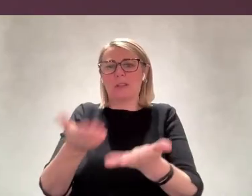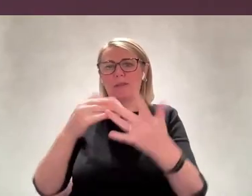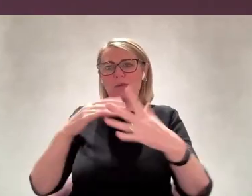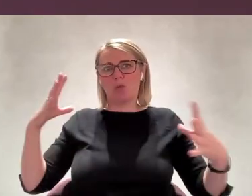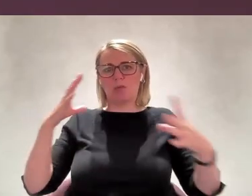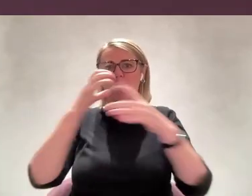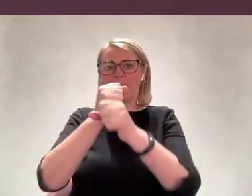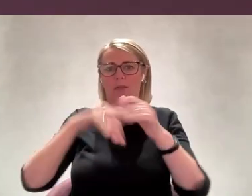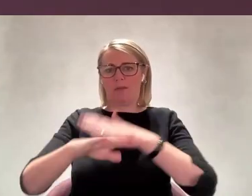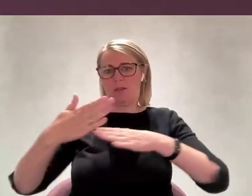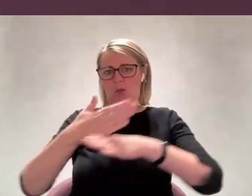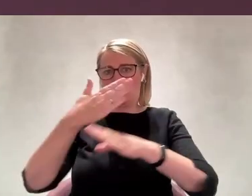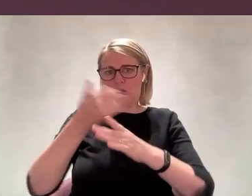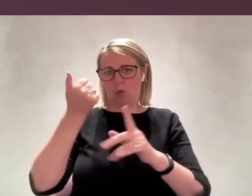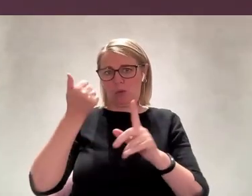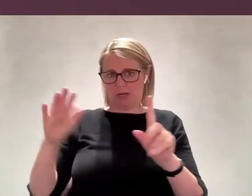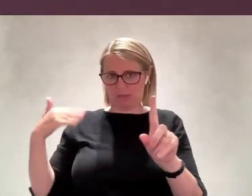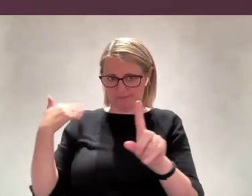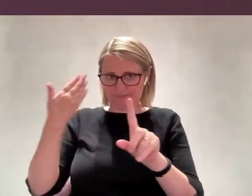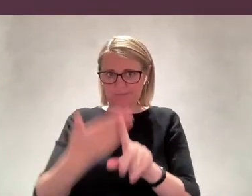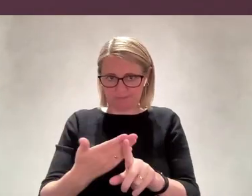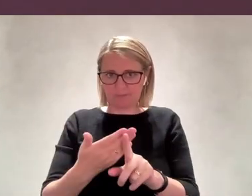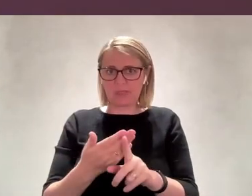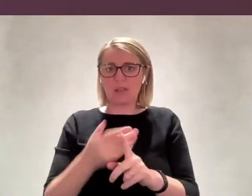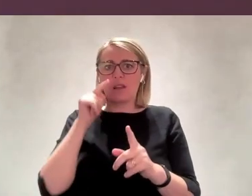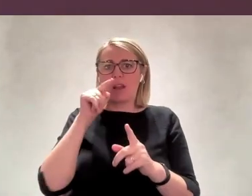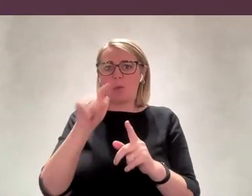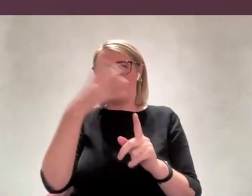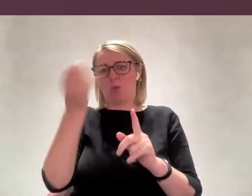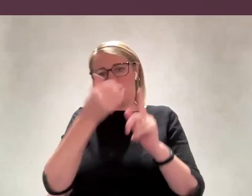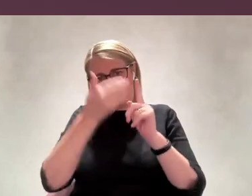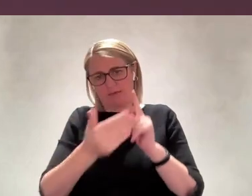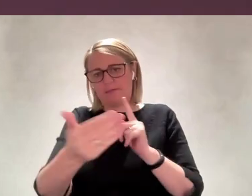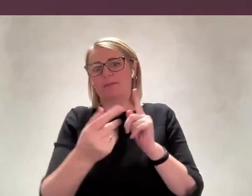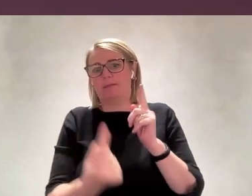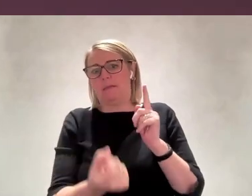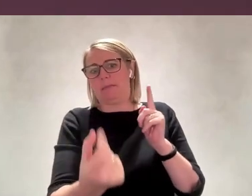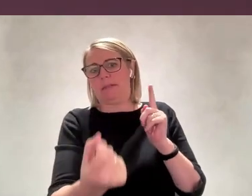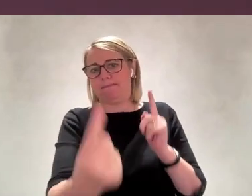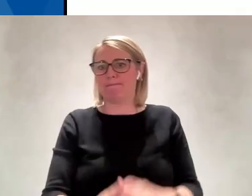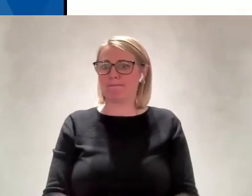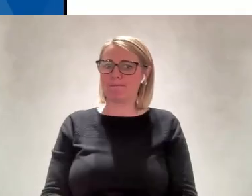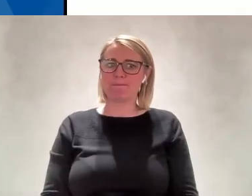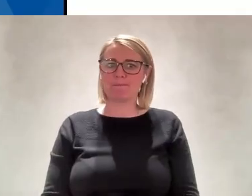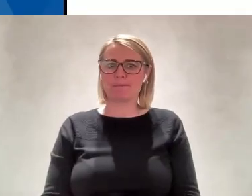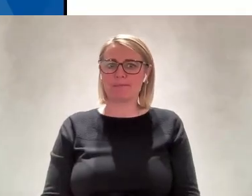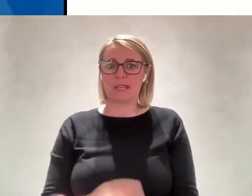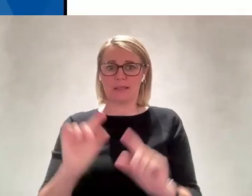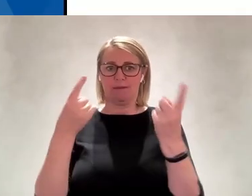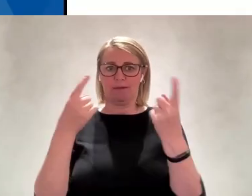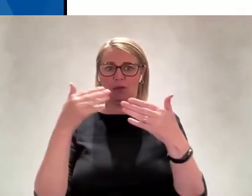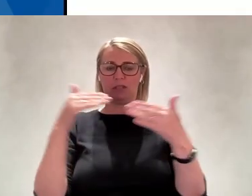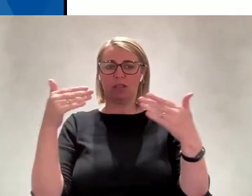an overview of the work that we've done and have underway. First slide.